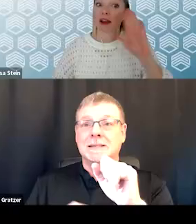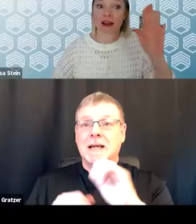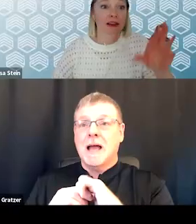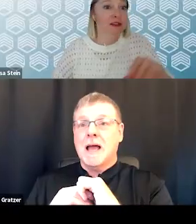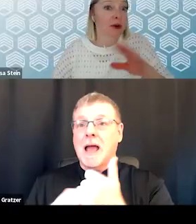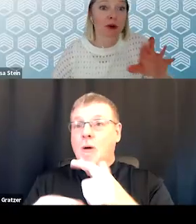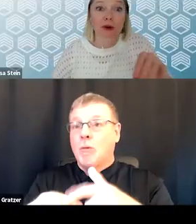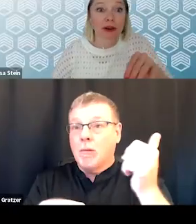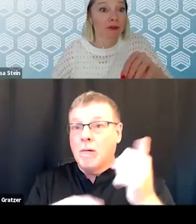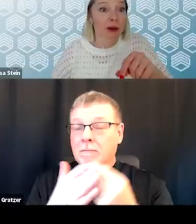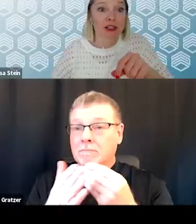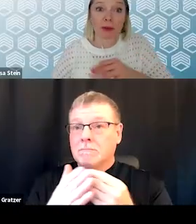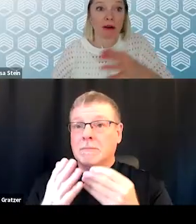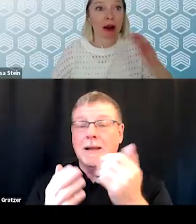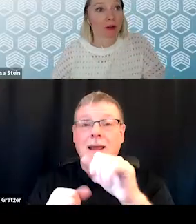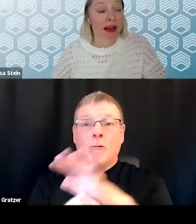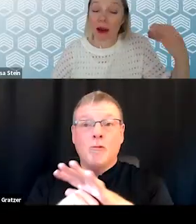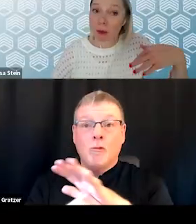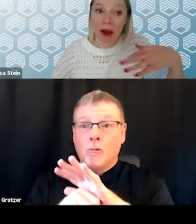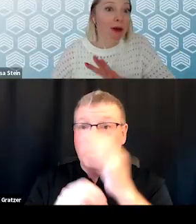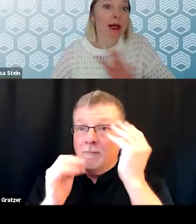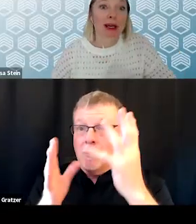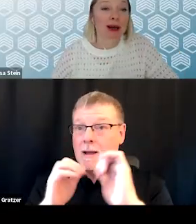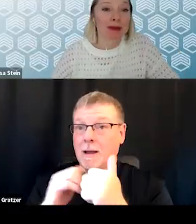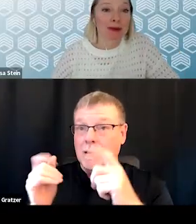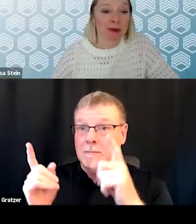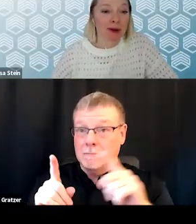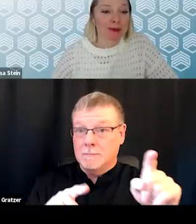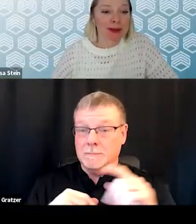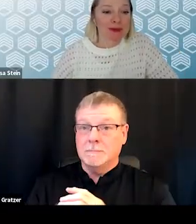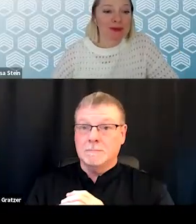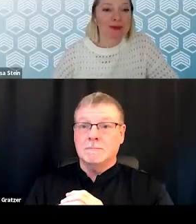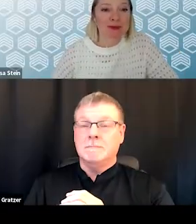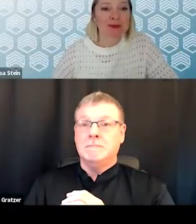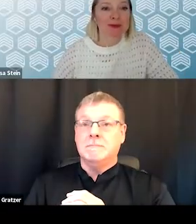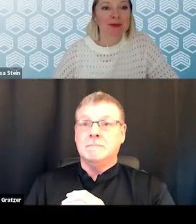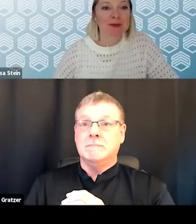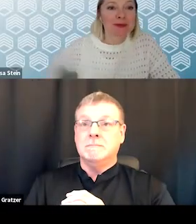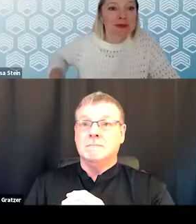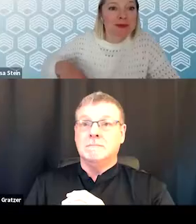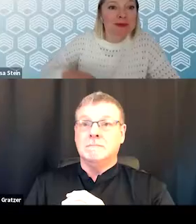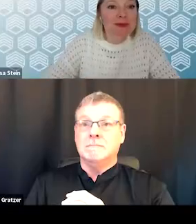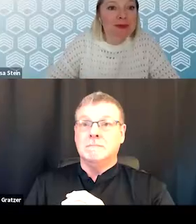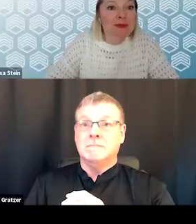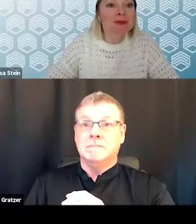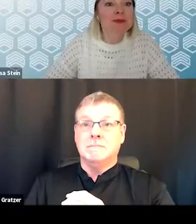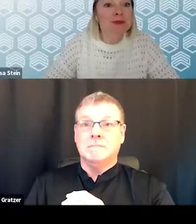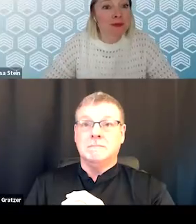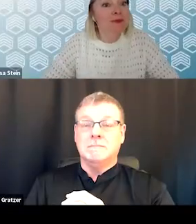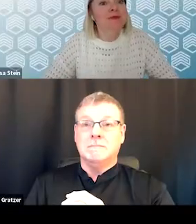any historical information about how that came about, that'd be welcome. Yeah, so during the pilot,